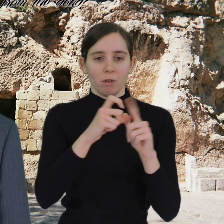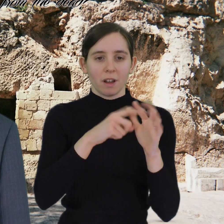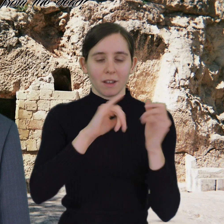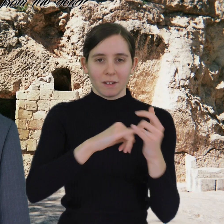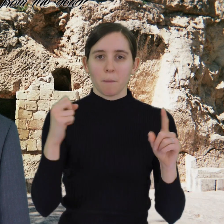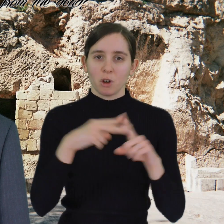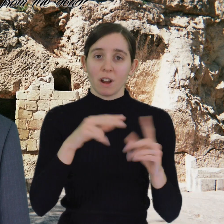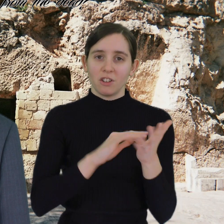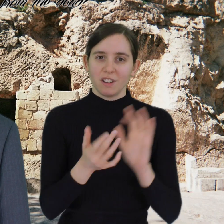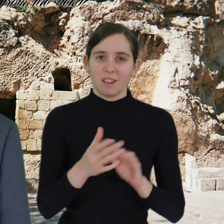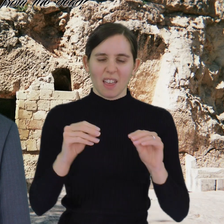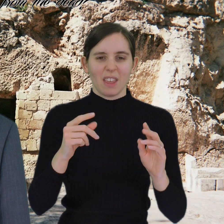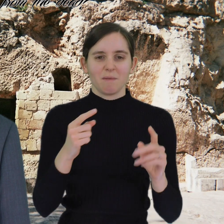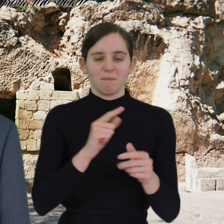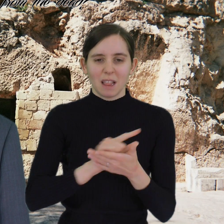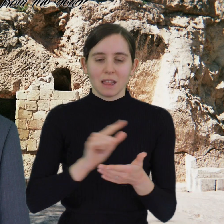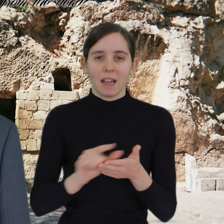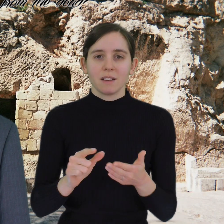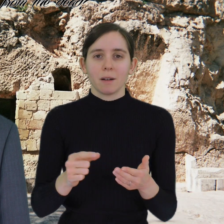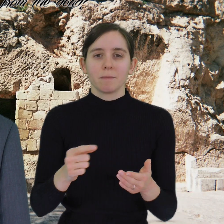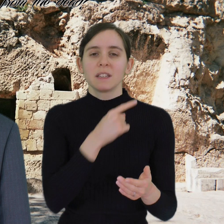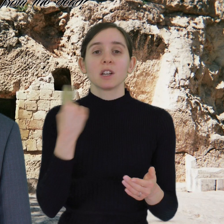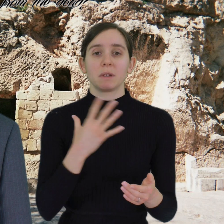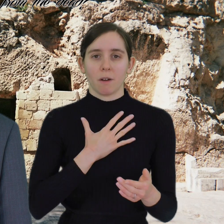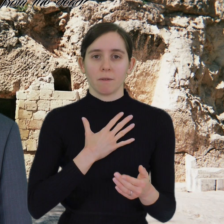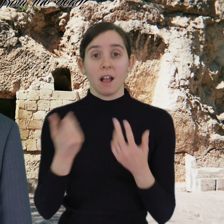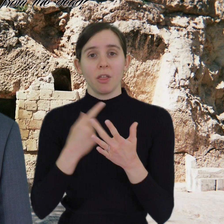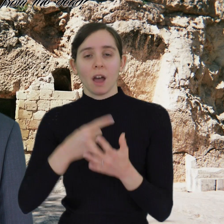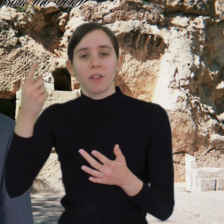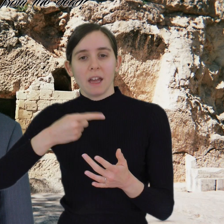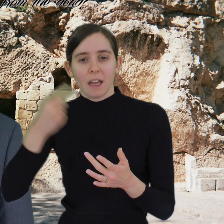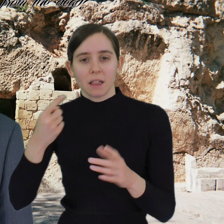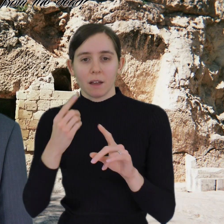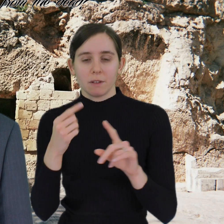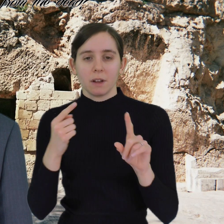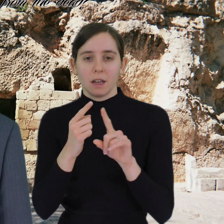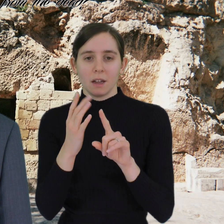and later killed himself. The other 11 witnessed Jesus alive.